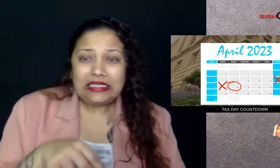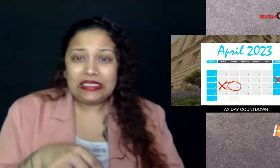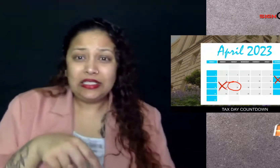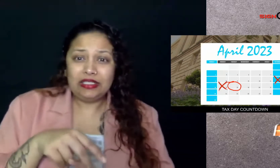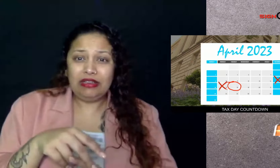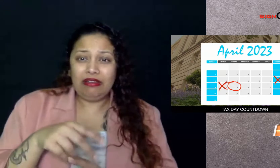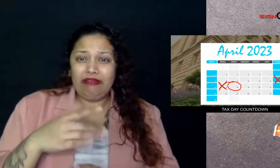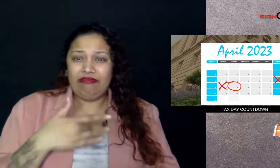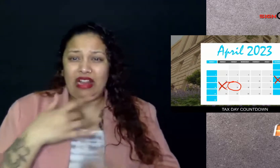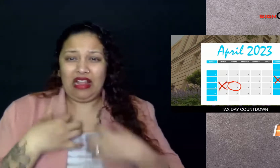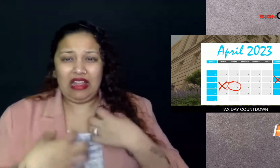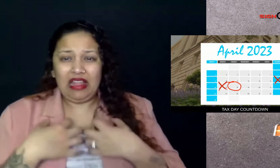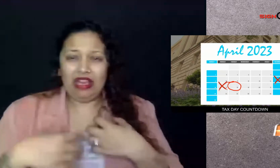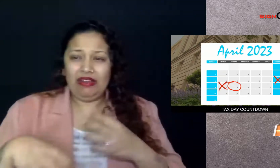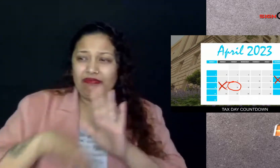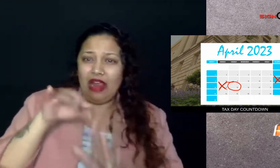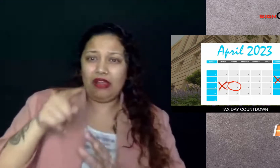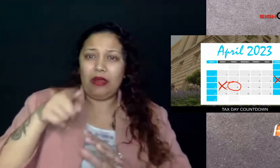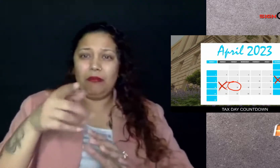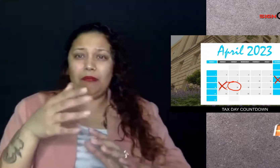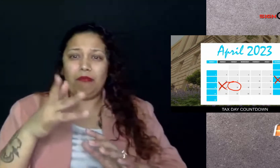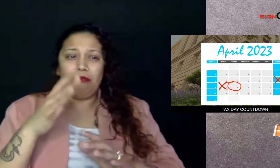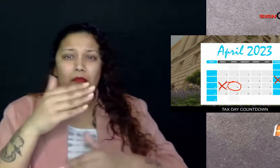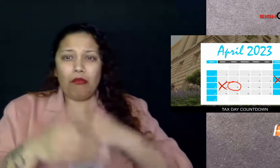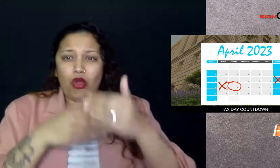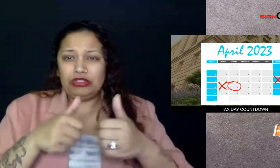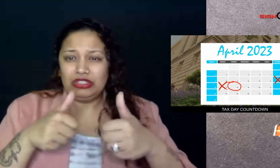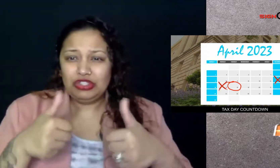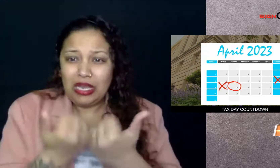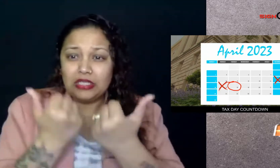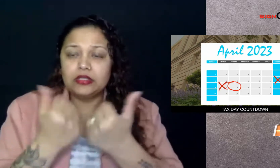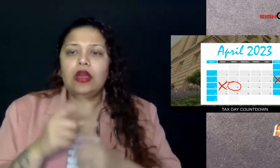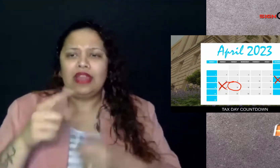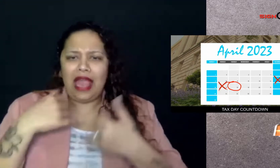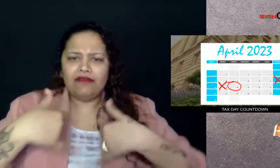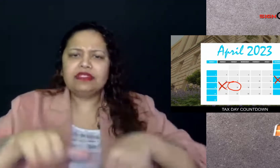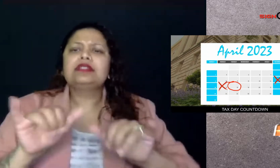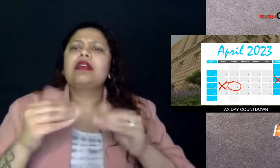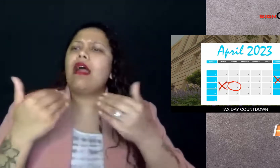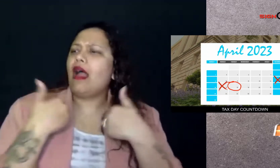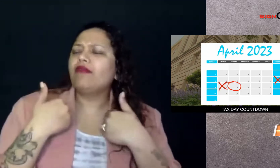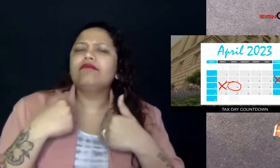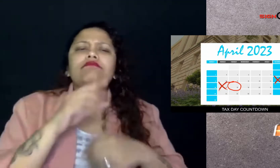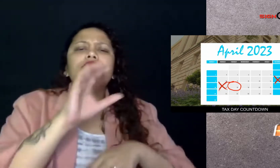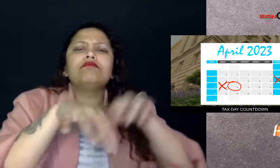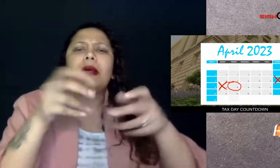However, if you're procrastinating because you find the process too daunting there are